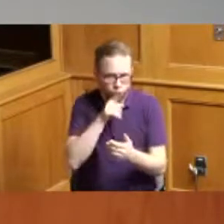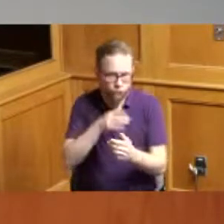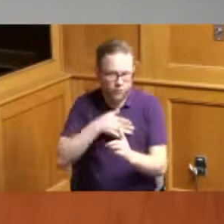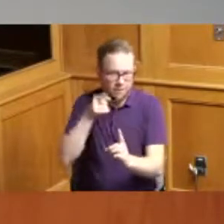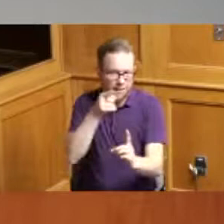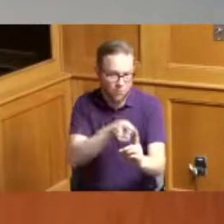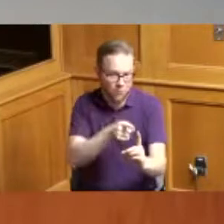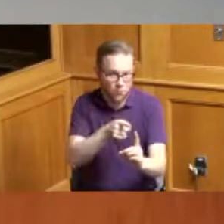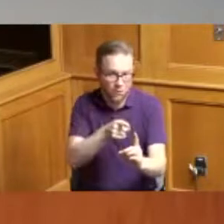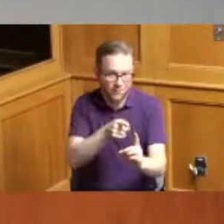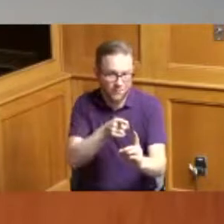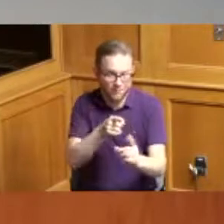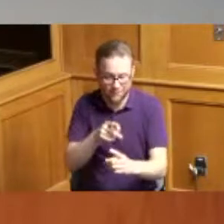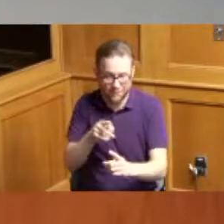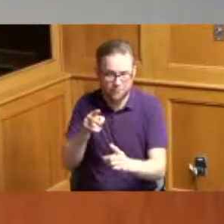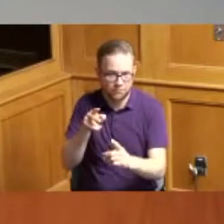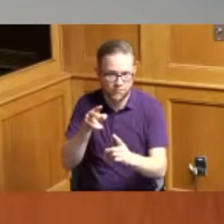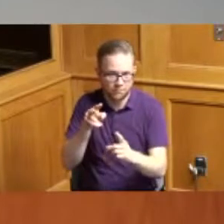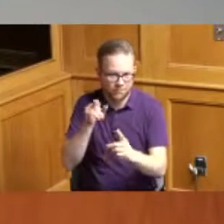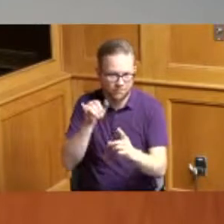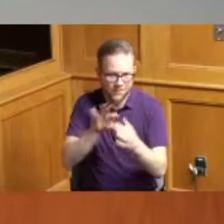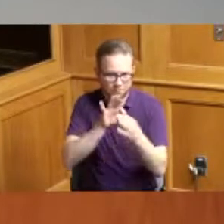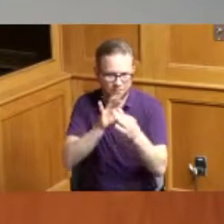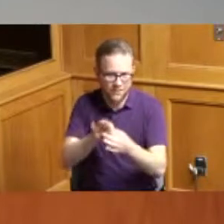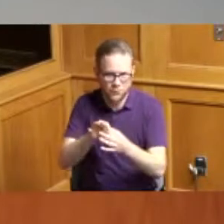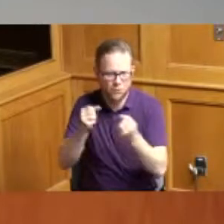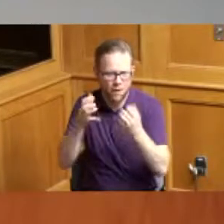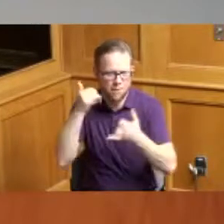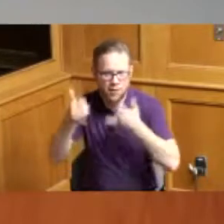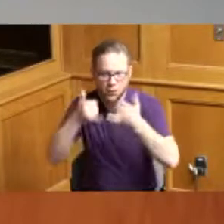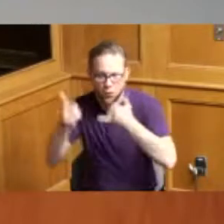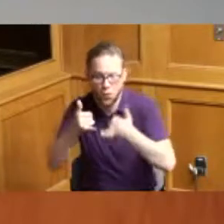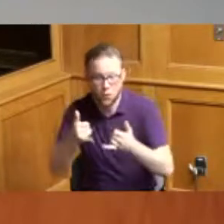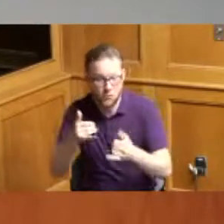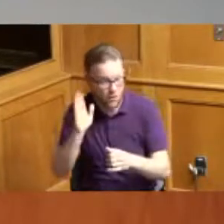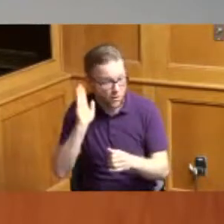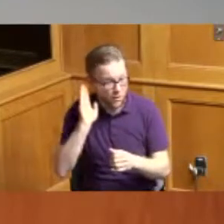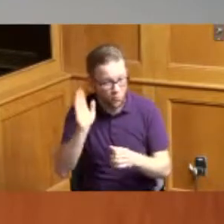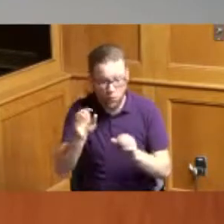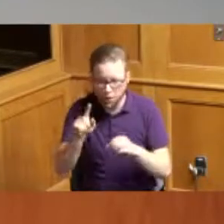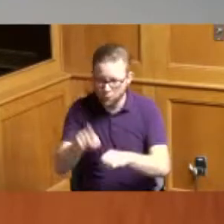the volume of calls you're getting we don't know if this is going to be a long-term issue